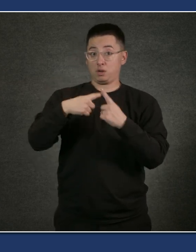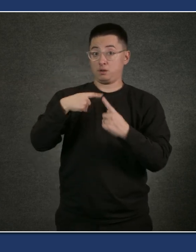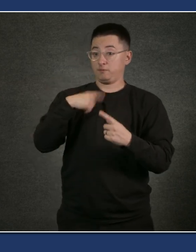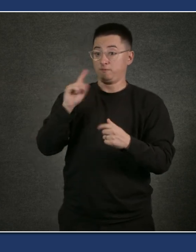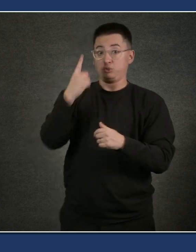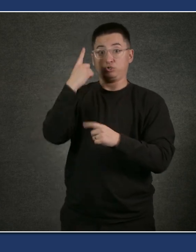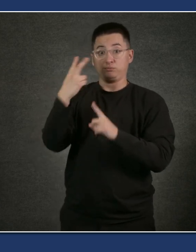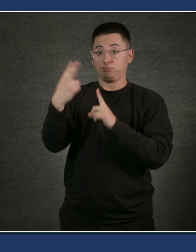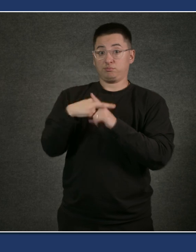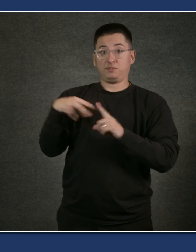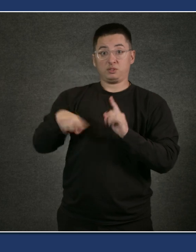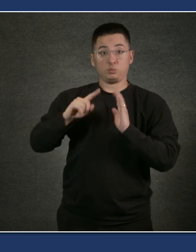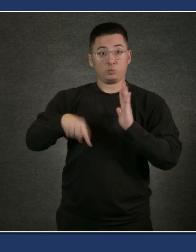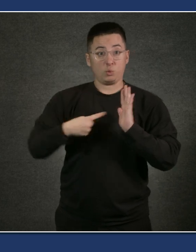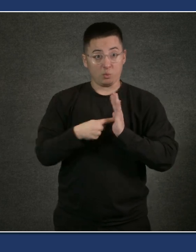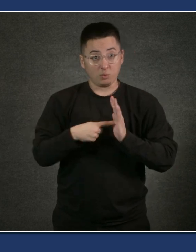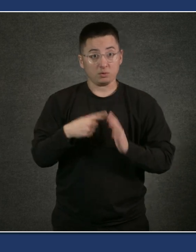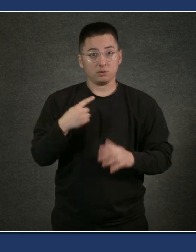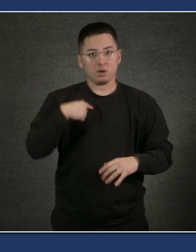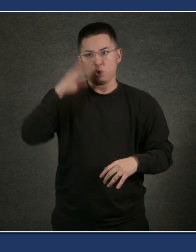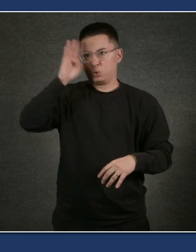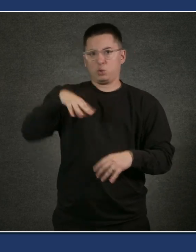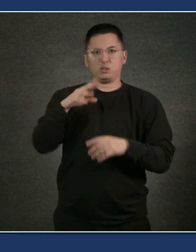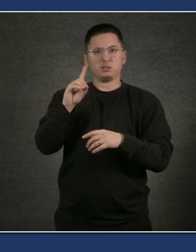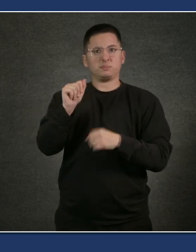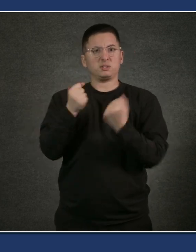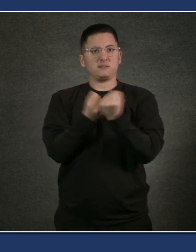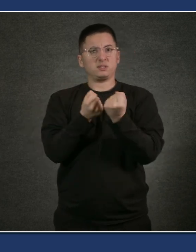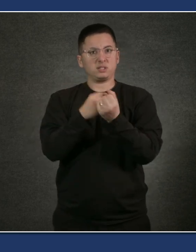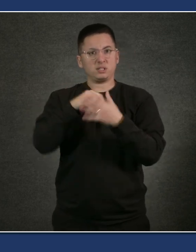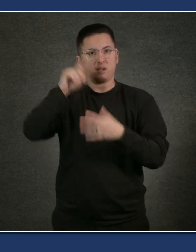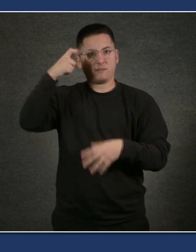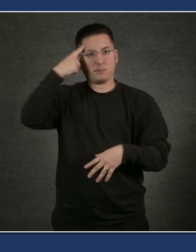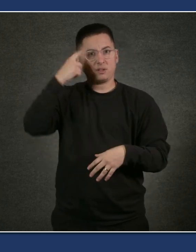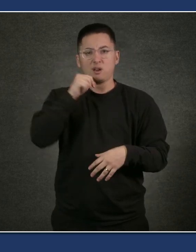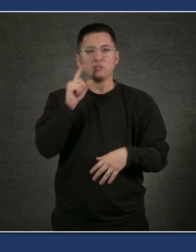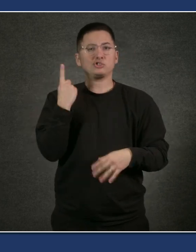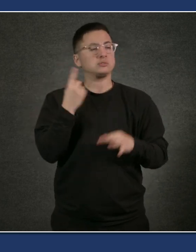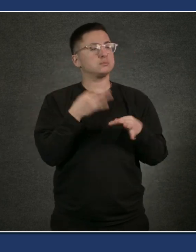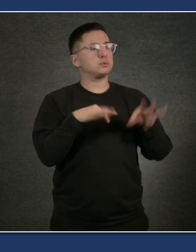wasn't just important. It was essential. Policies are being written every day that